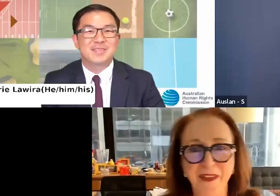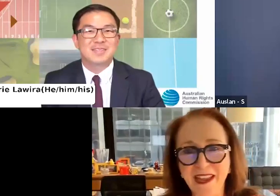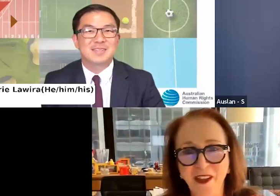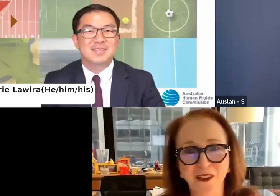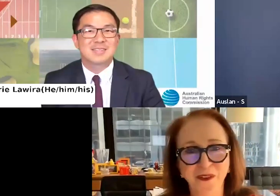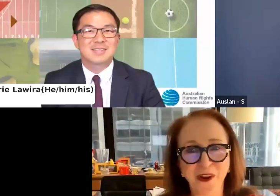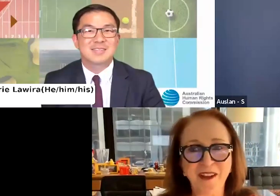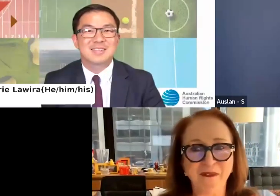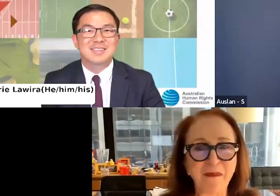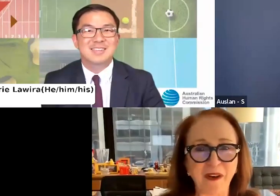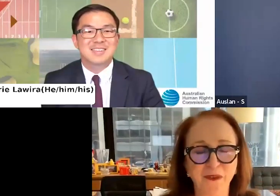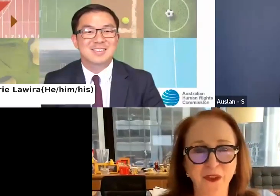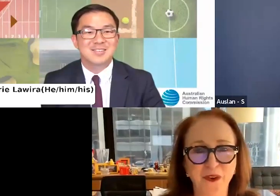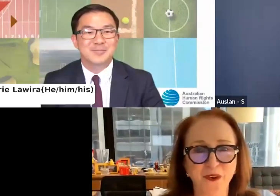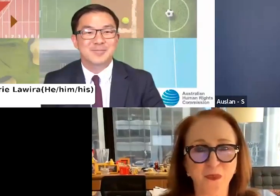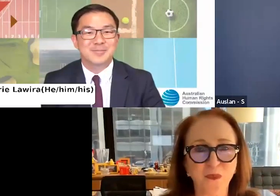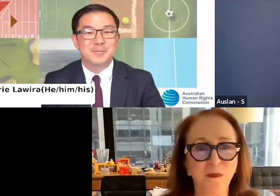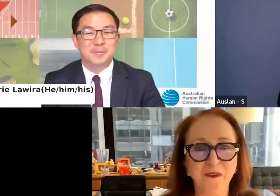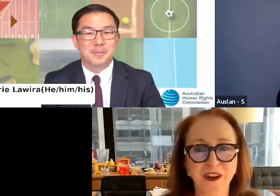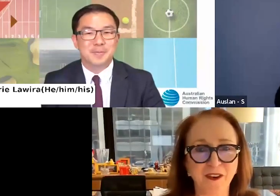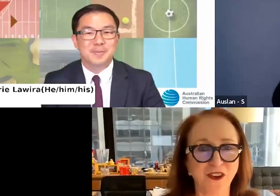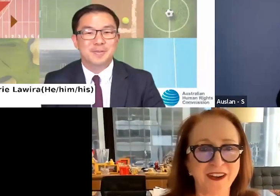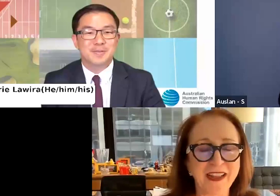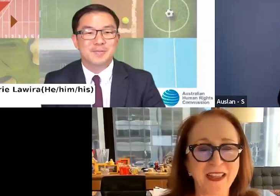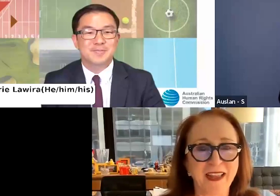Thank you very much for your warm introduction